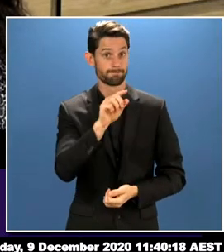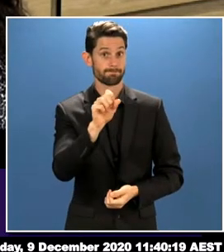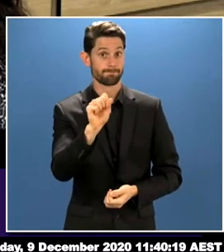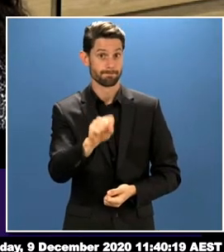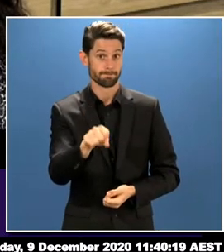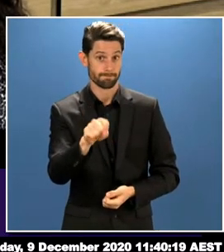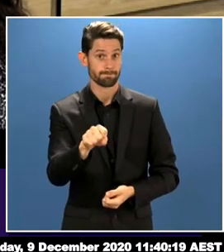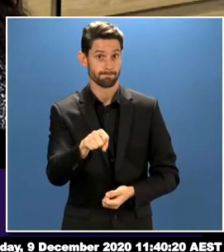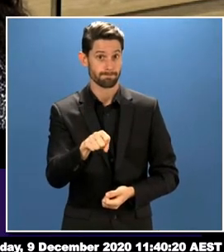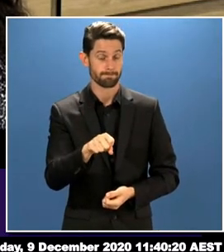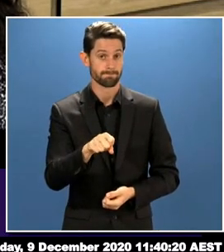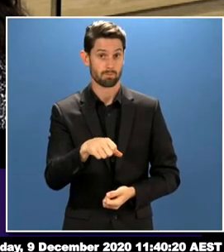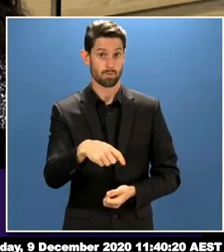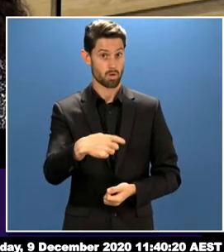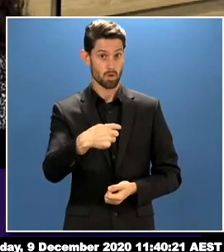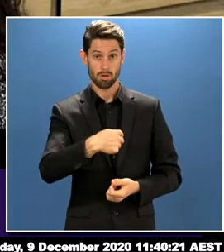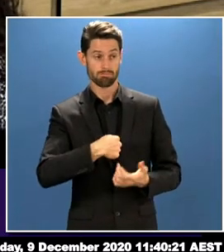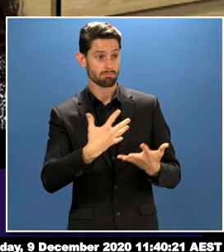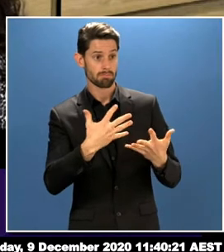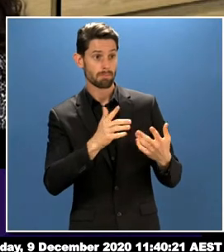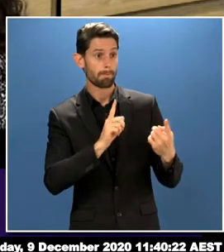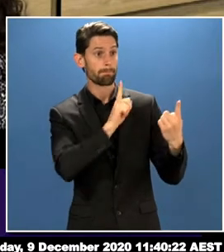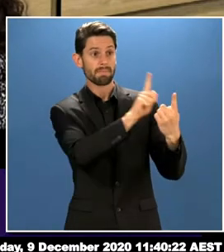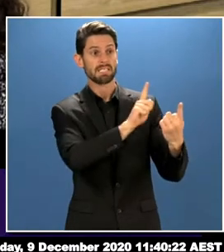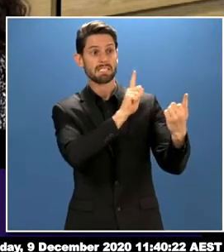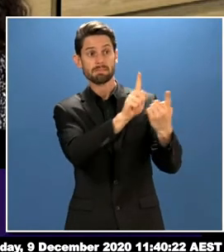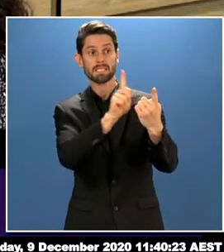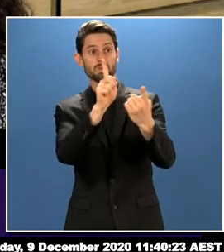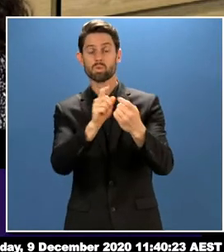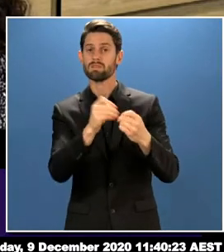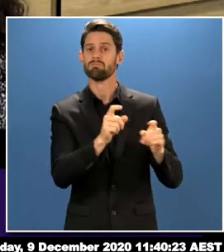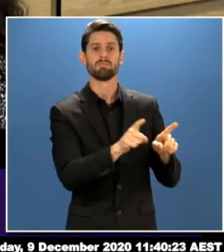We sit on professional bodies.